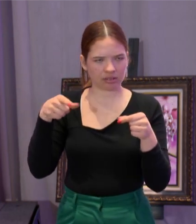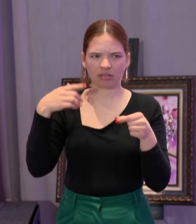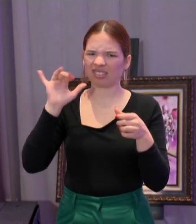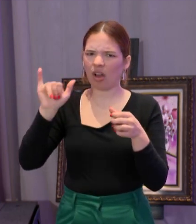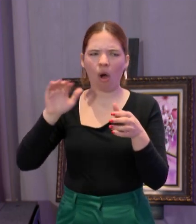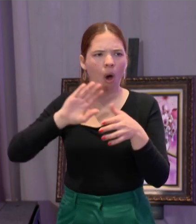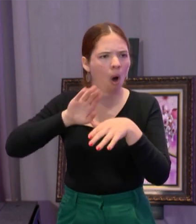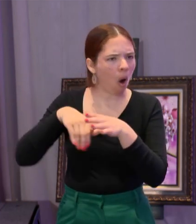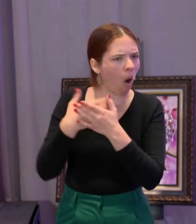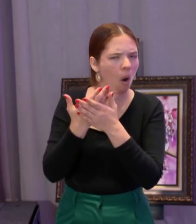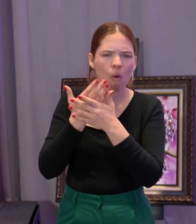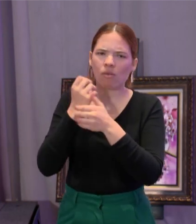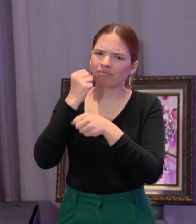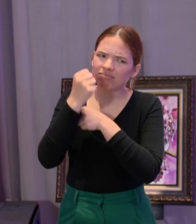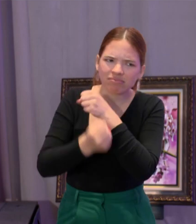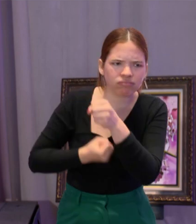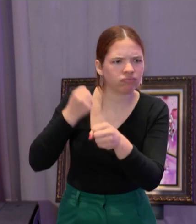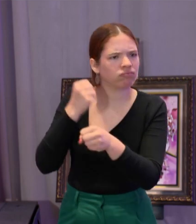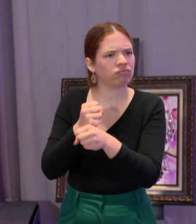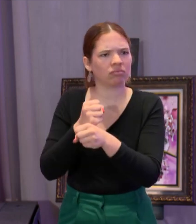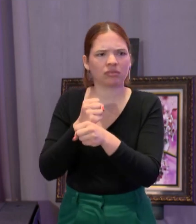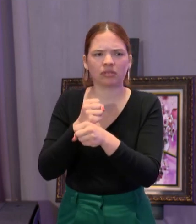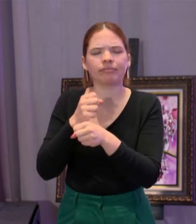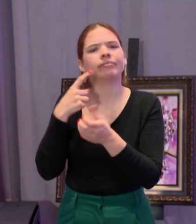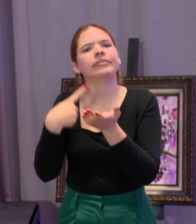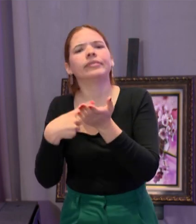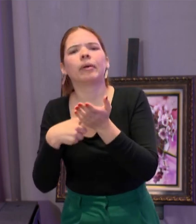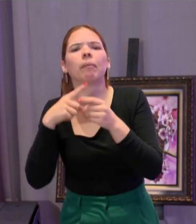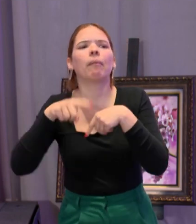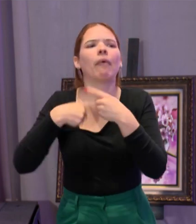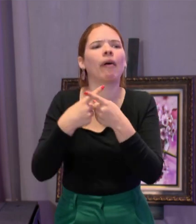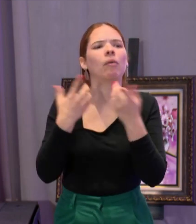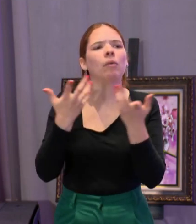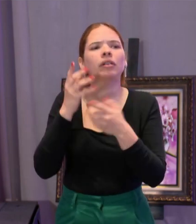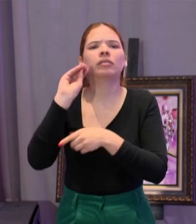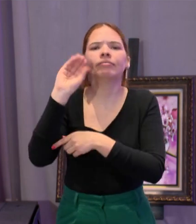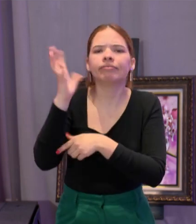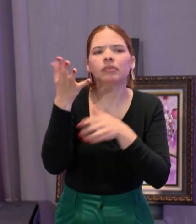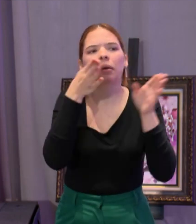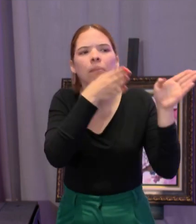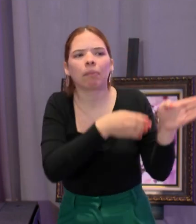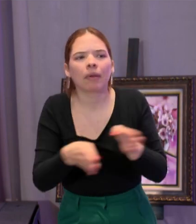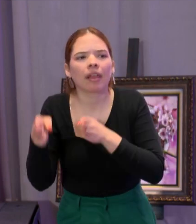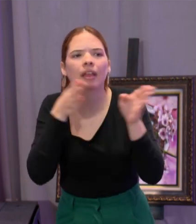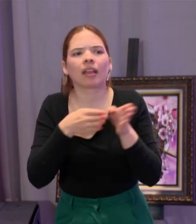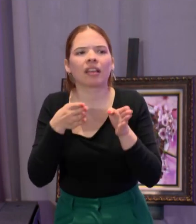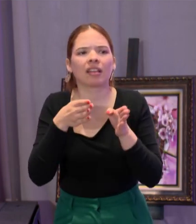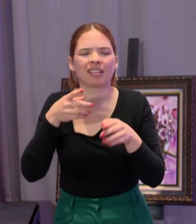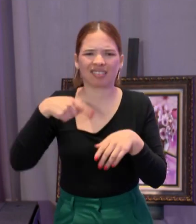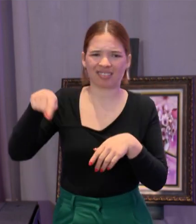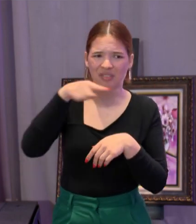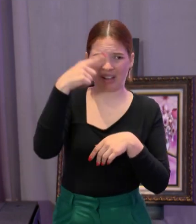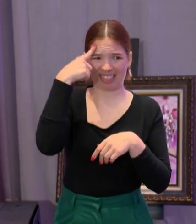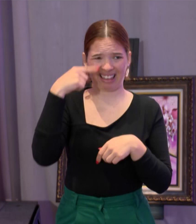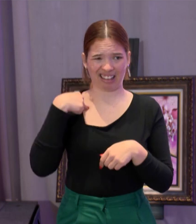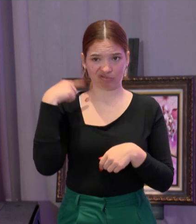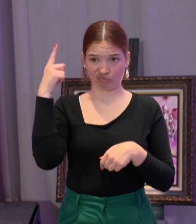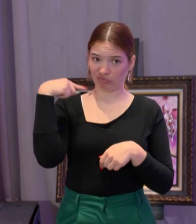AS YOU SEE ALL YEAR ROUND WE'RE TALKING ABOUT THE BLOSSOMS, WE'RE PLANTING THE BLOSSOMS AND PEOPLE REALLY THINK WE'RE CRAZY. OUR FIRST MEETING STARTS AFTER